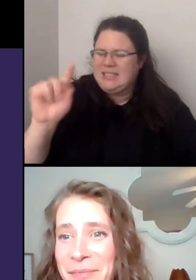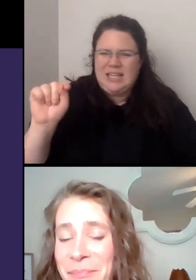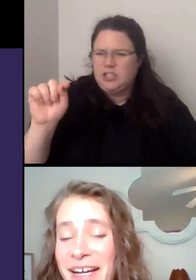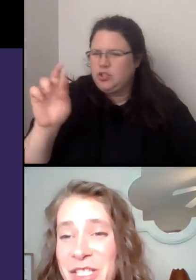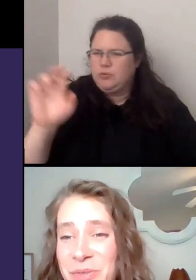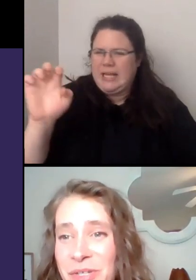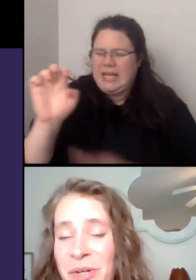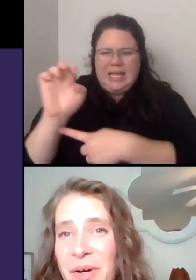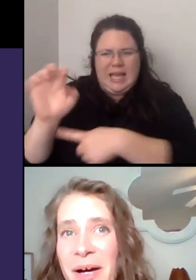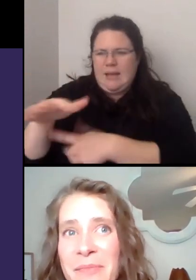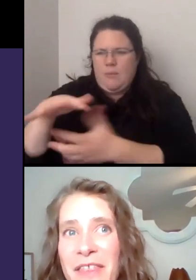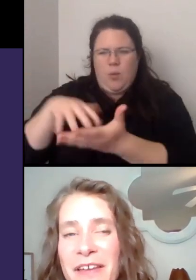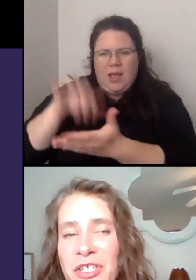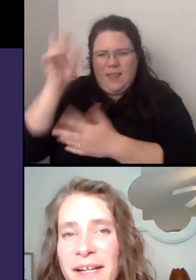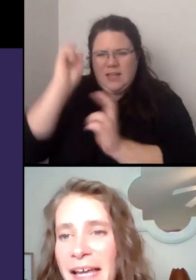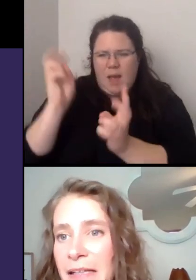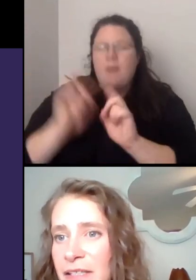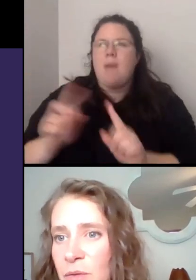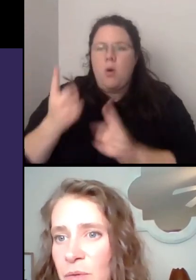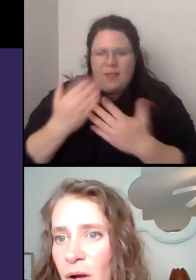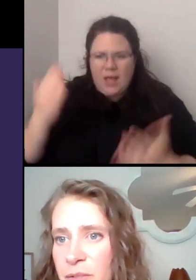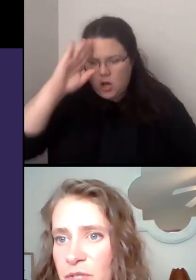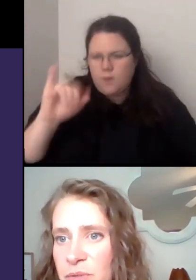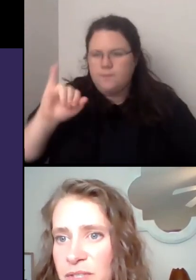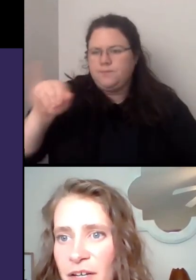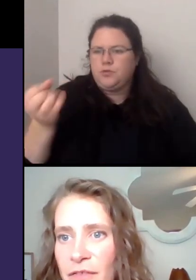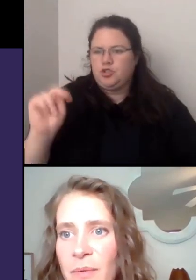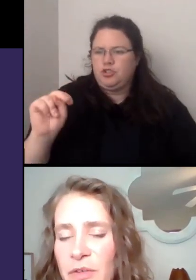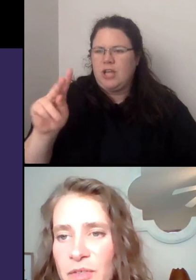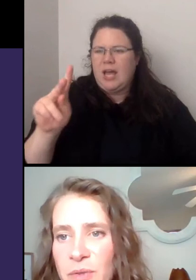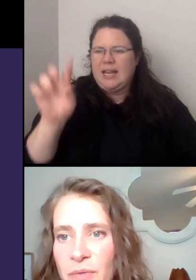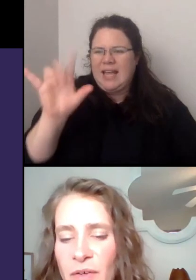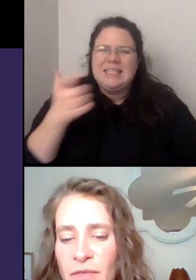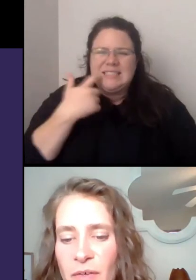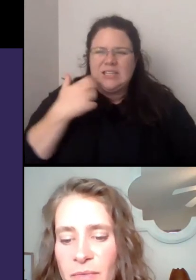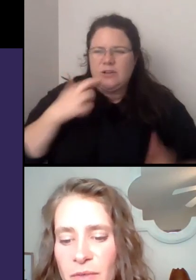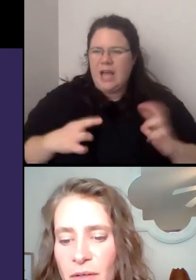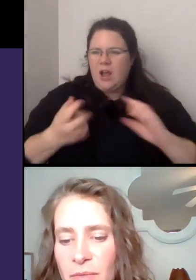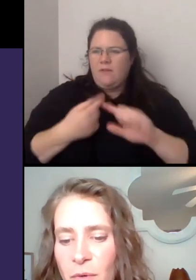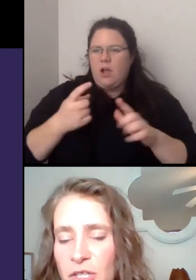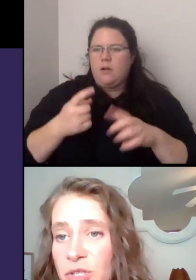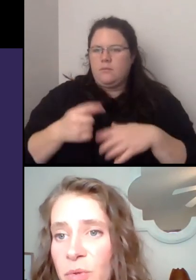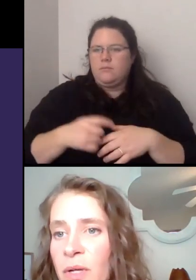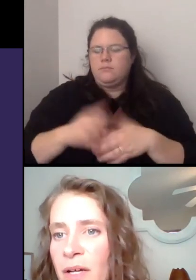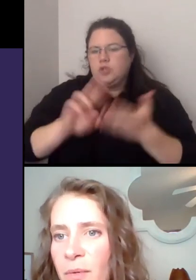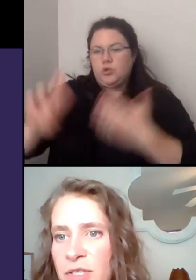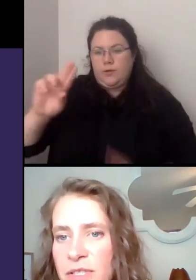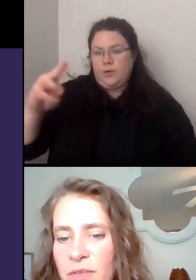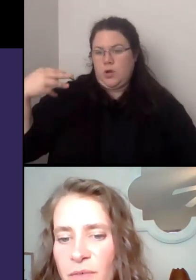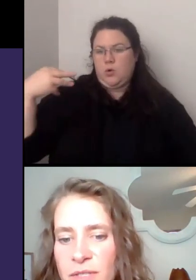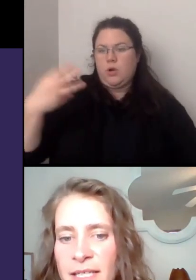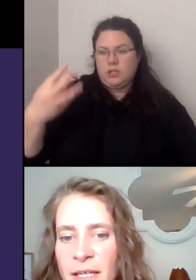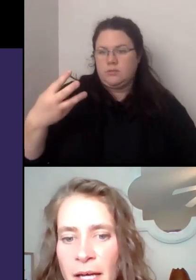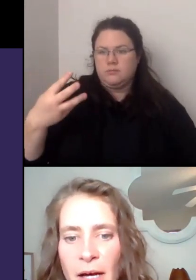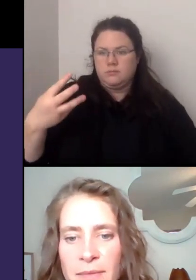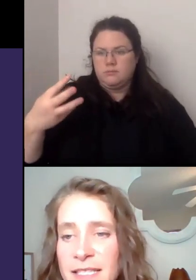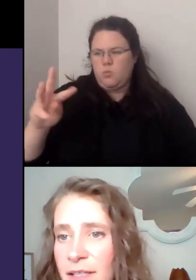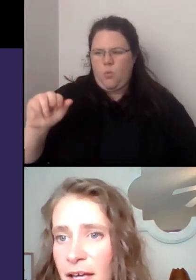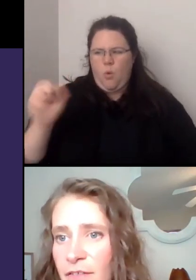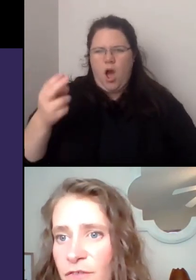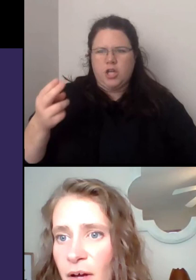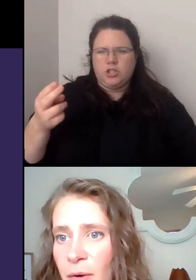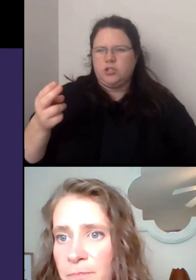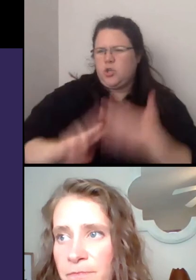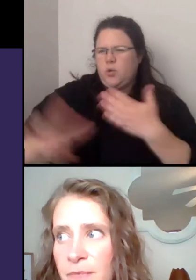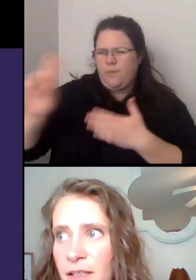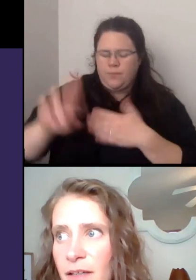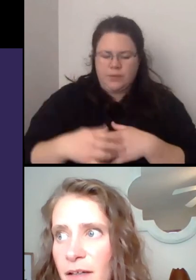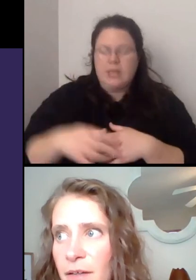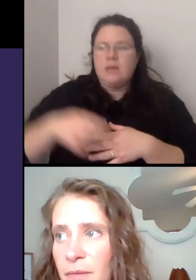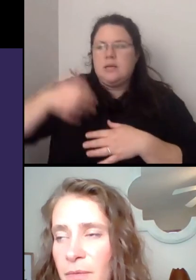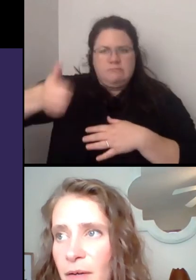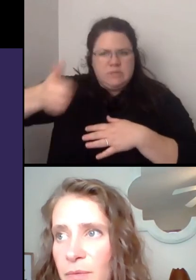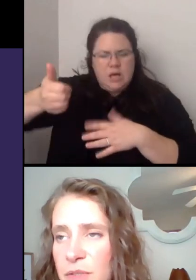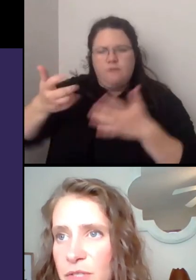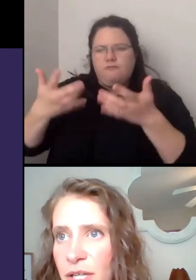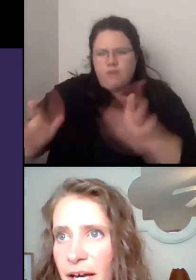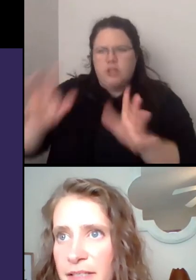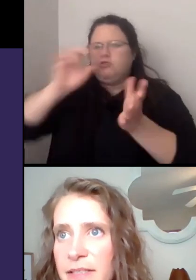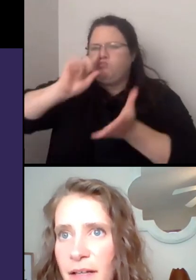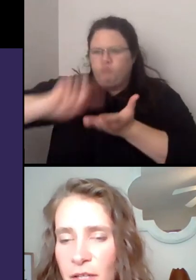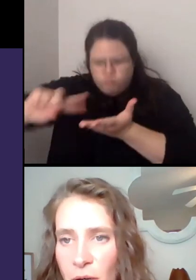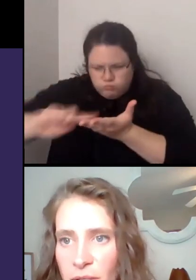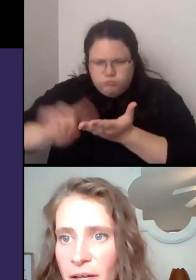But I do know that John Kelly, who also just retired from WashU, Washington University, he's done a lot of research at Cahokia.